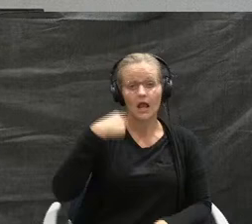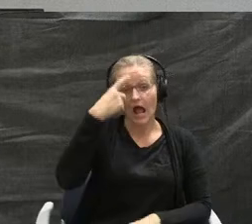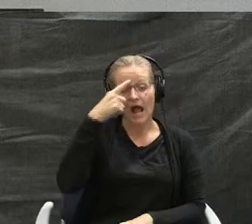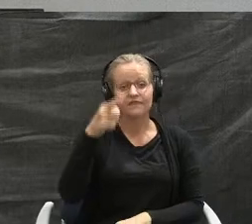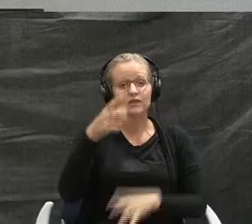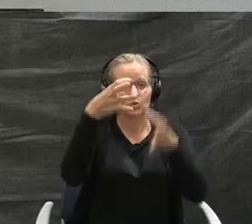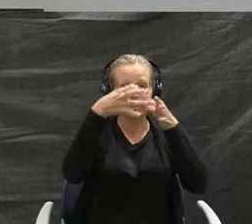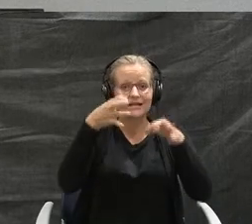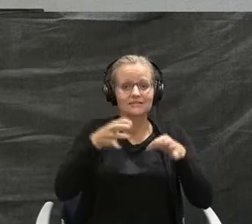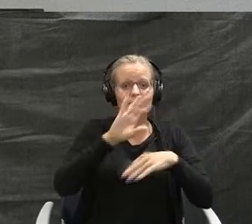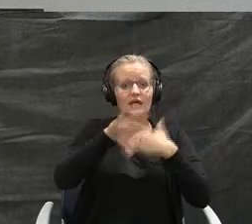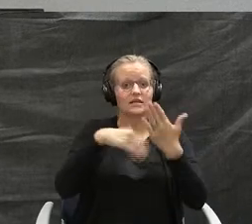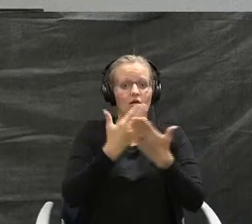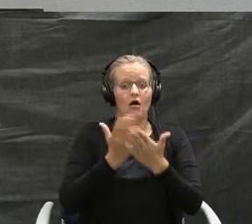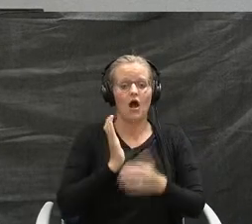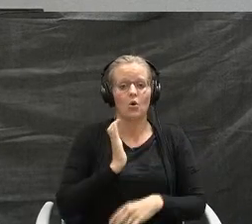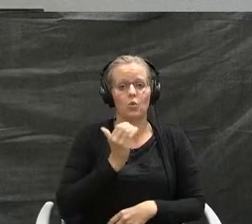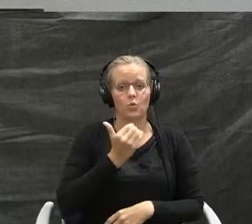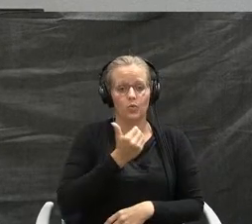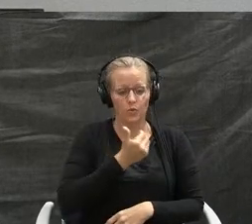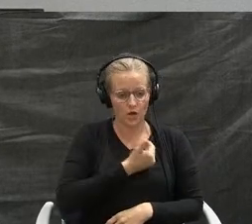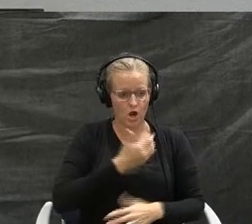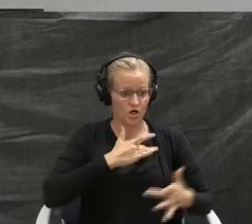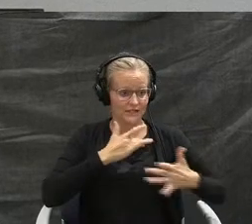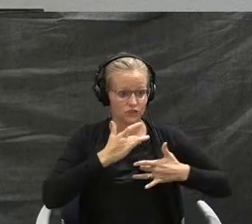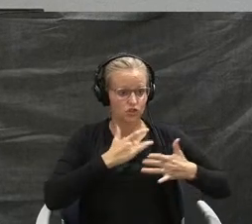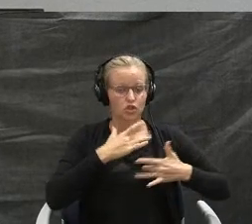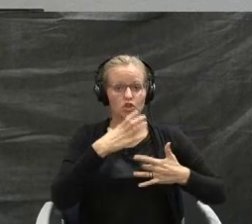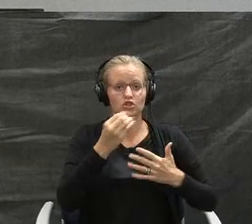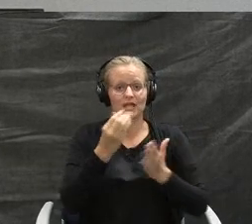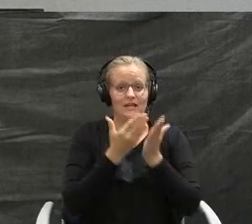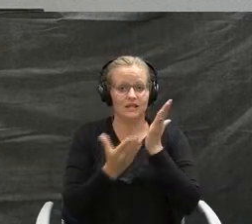students and this model for high school would allow high